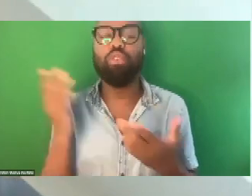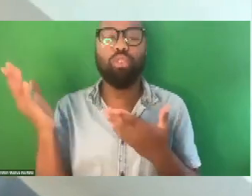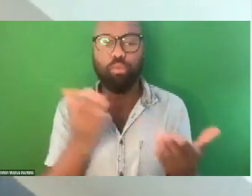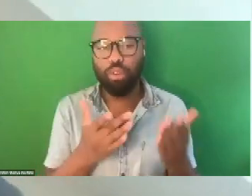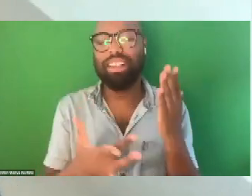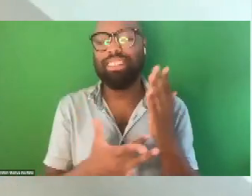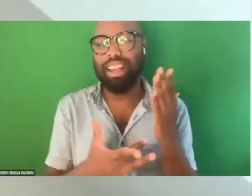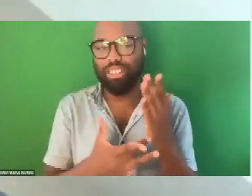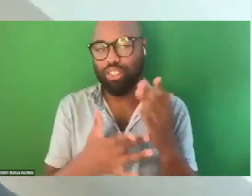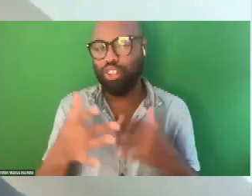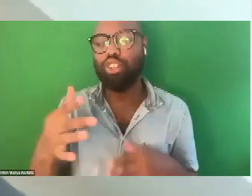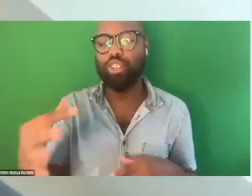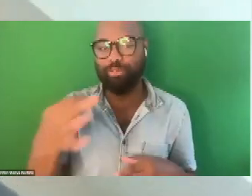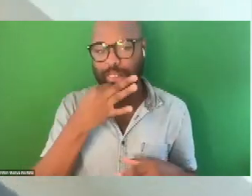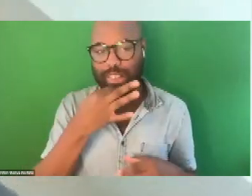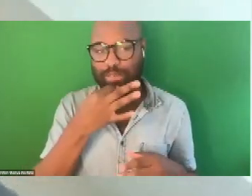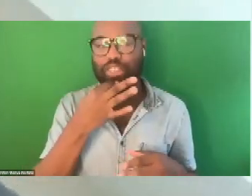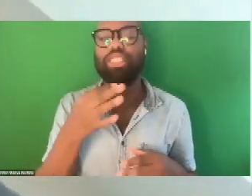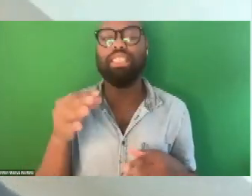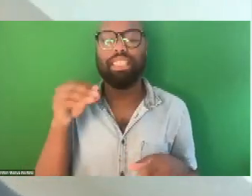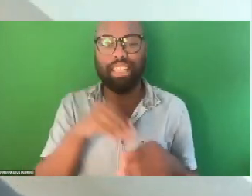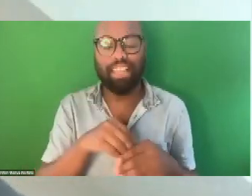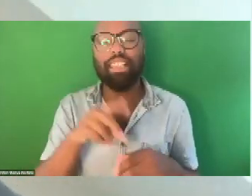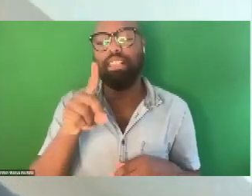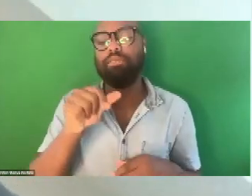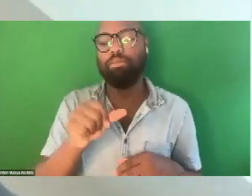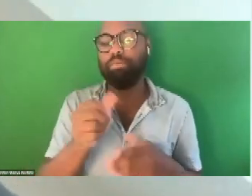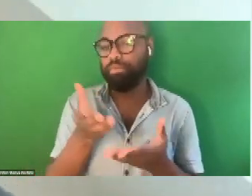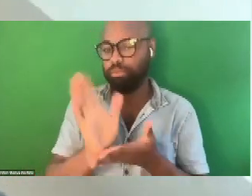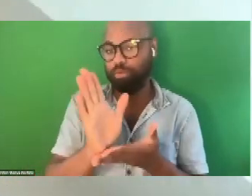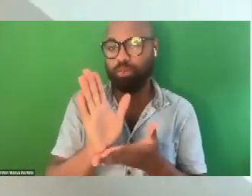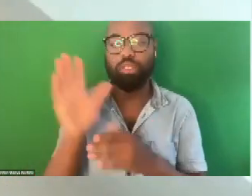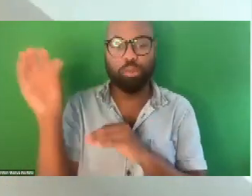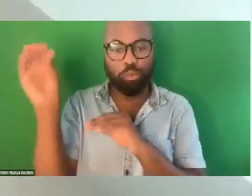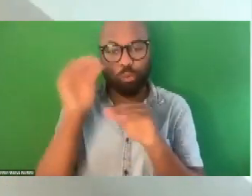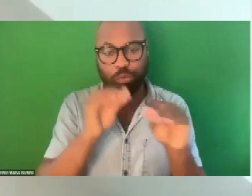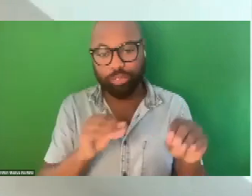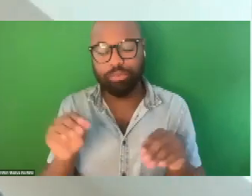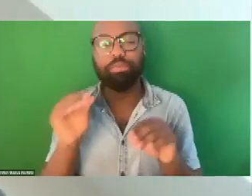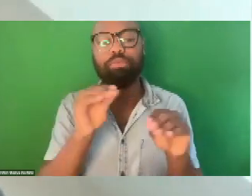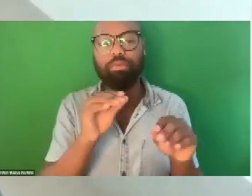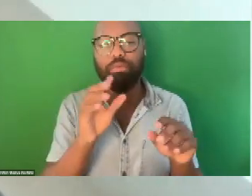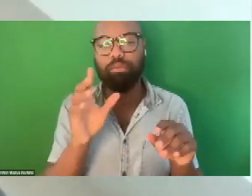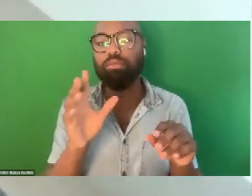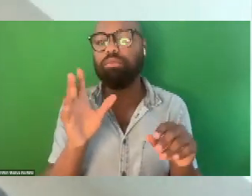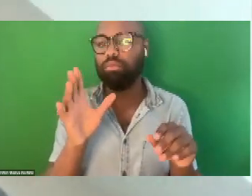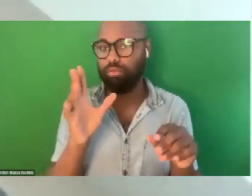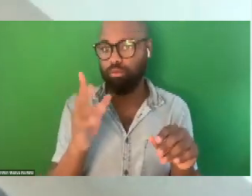the disability rights movement that we, and a lot of other movements for